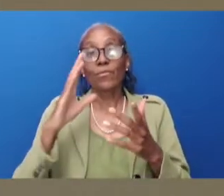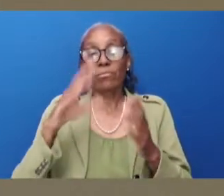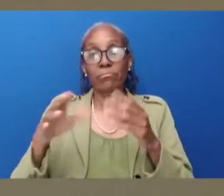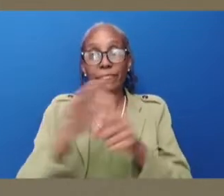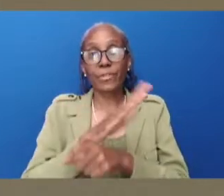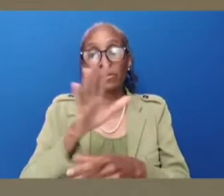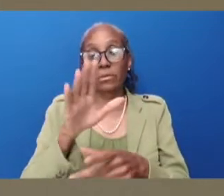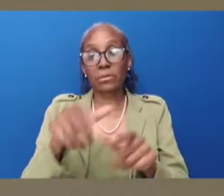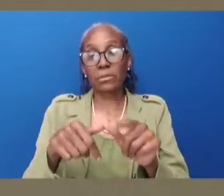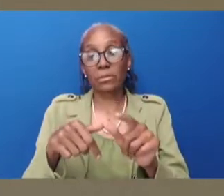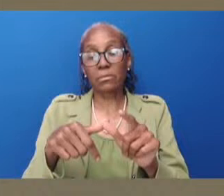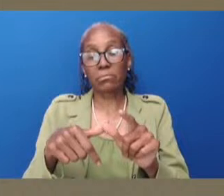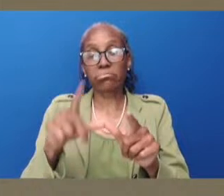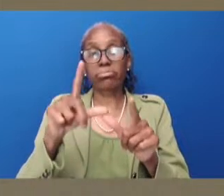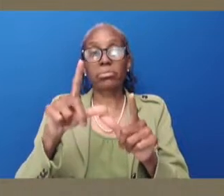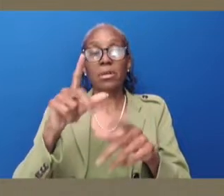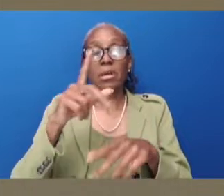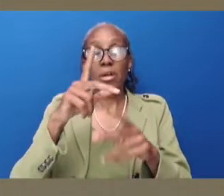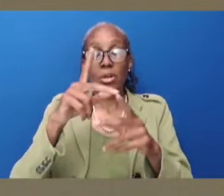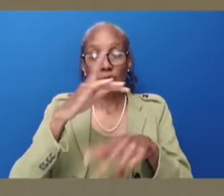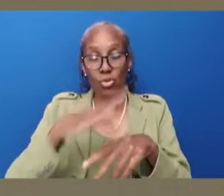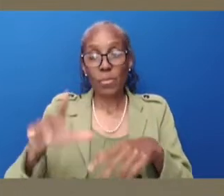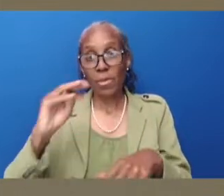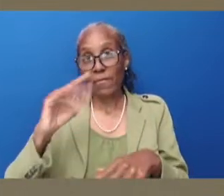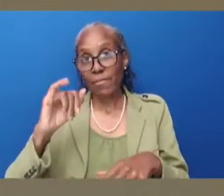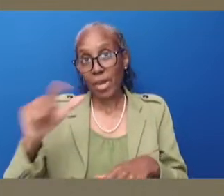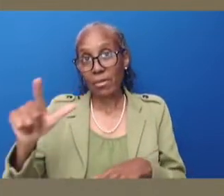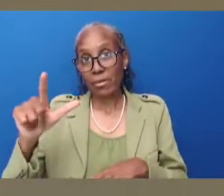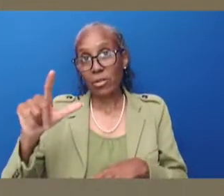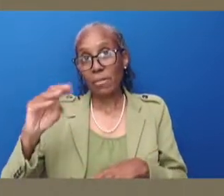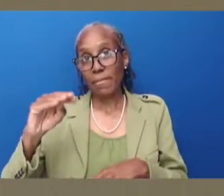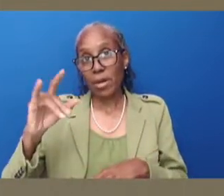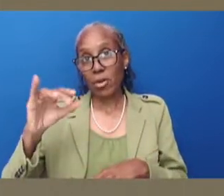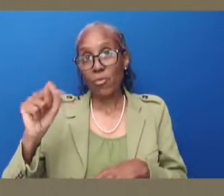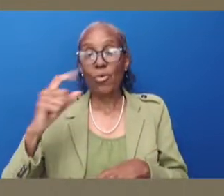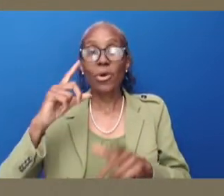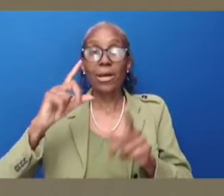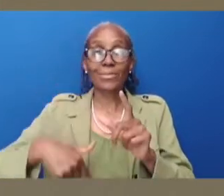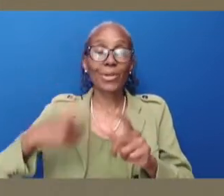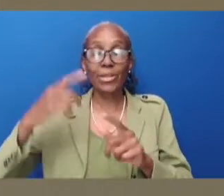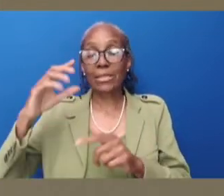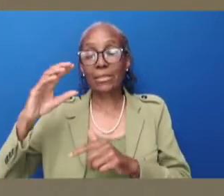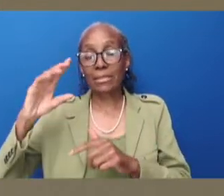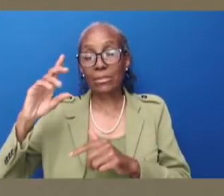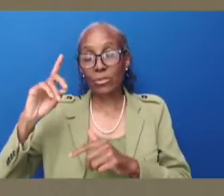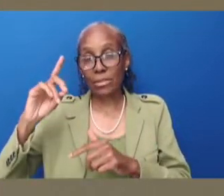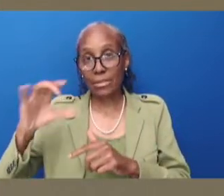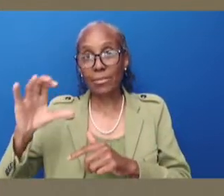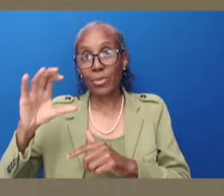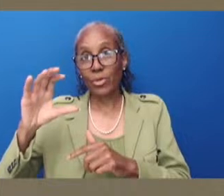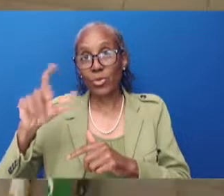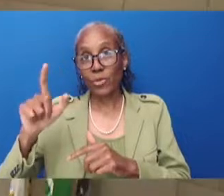MECKLENBURG EMS JOINT AGENCY BOARD OF COMMISSIONERS TO FILL